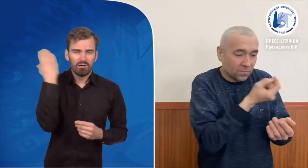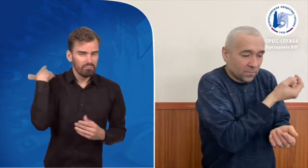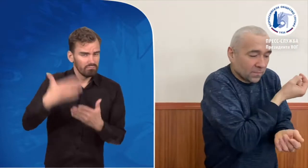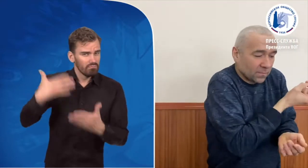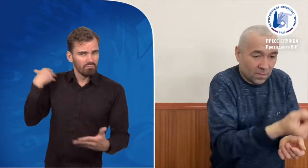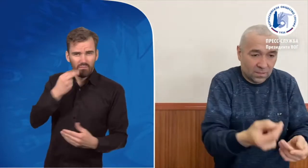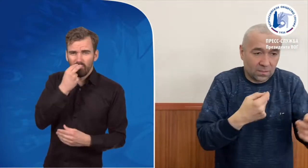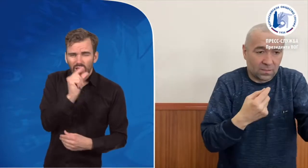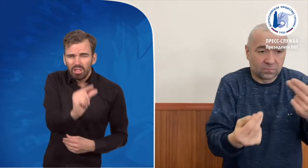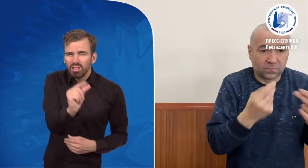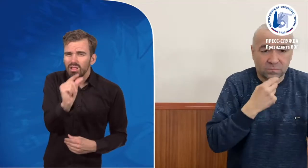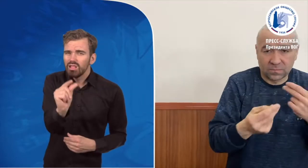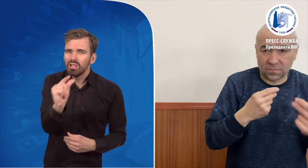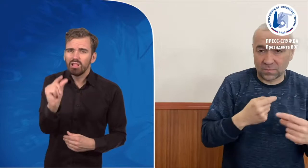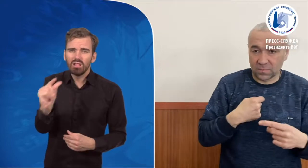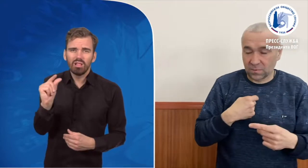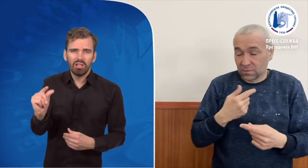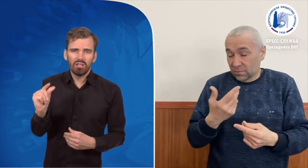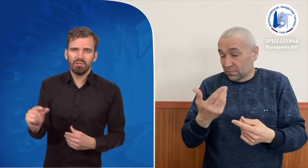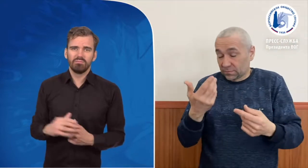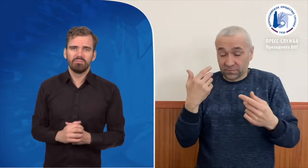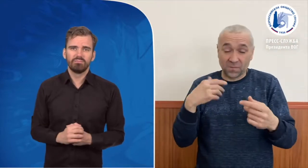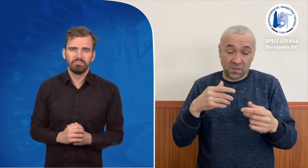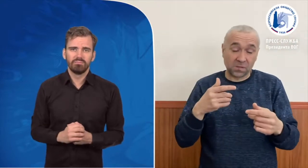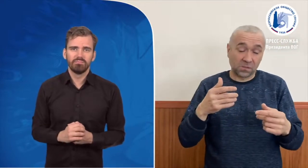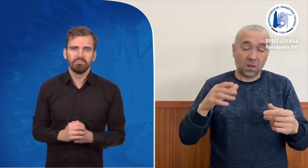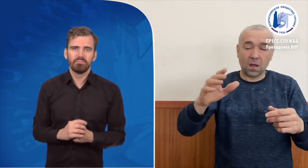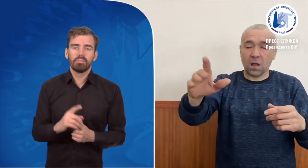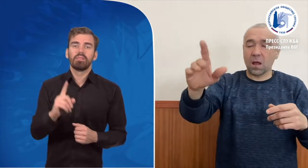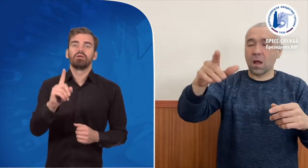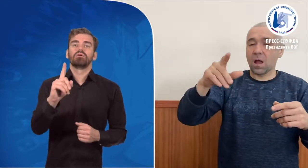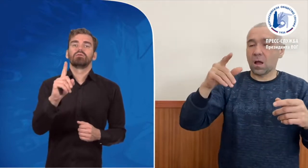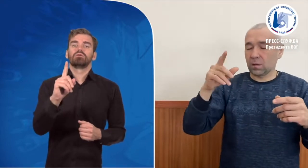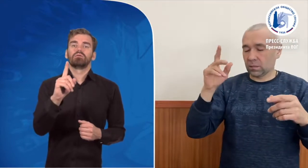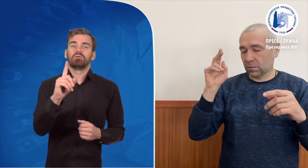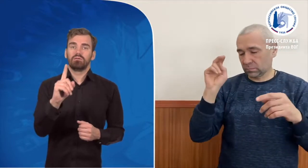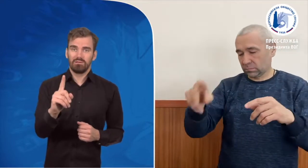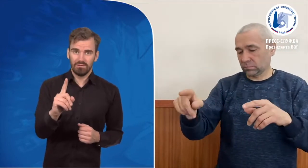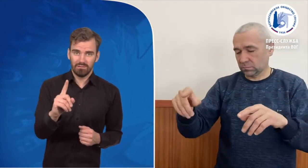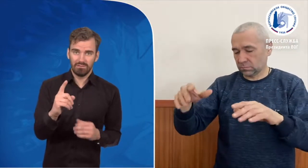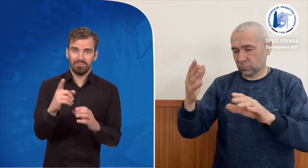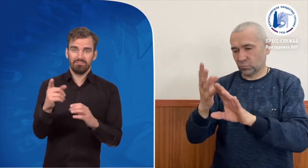I ate it with great pleasure, together with hot tea. Such a ration seemed like a luxurious meal.